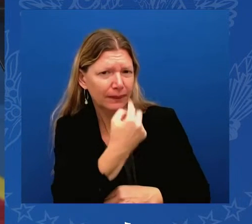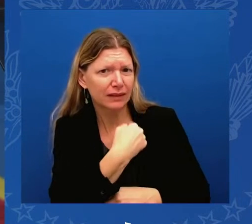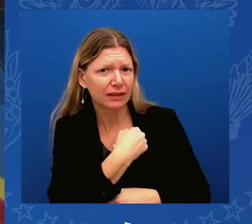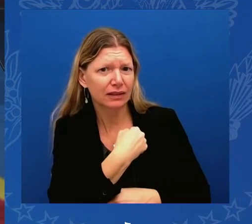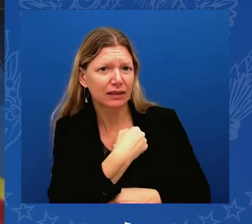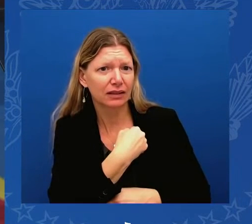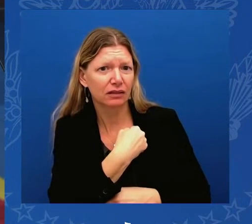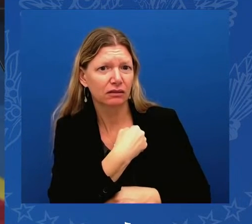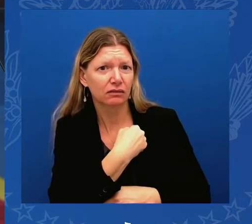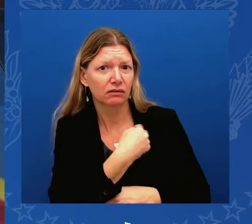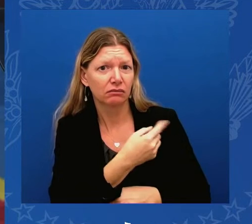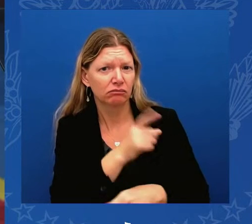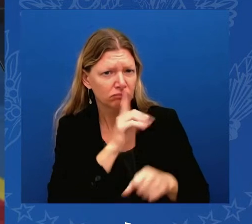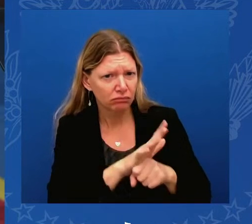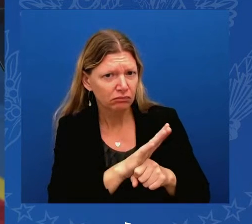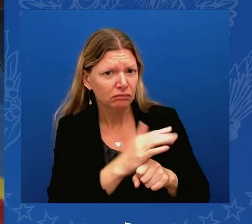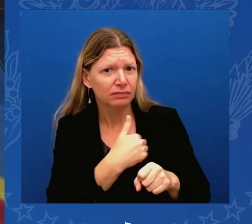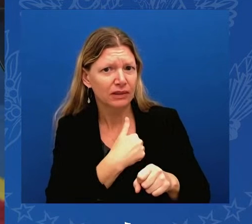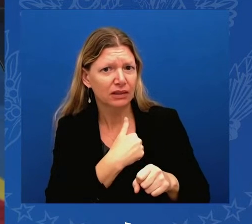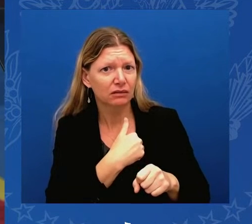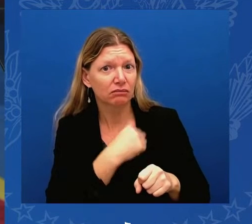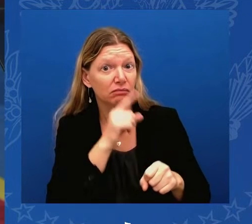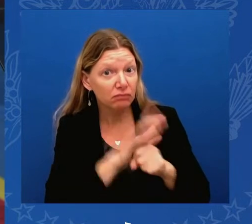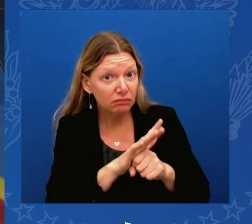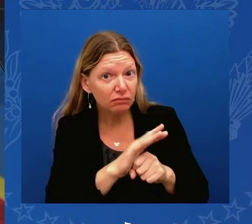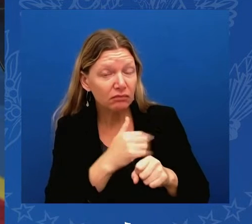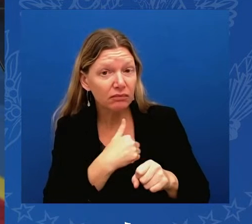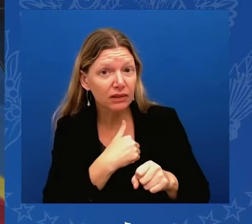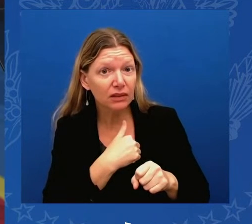that you will not quit, that you will stay engaged.